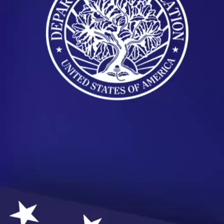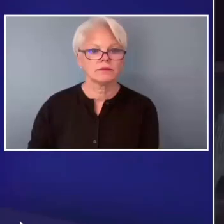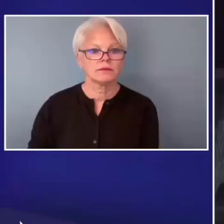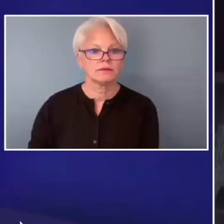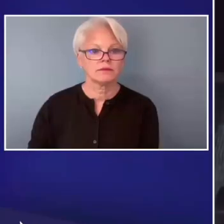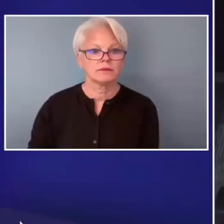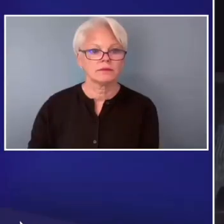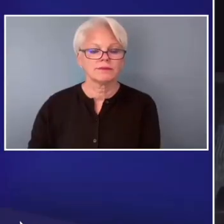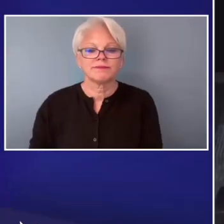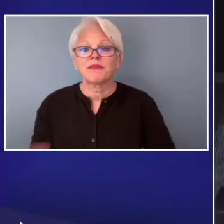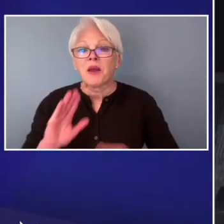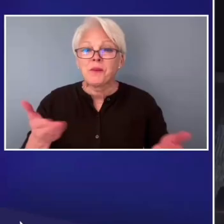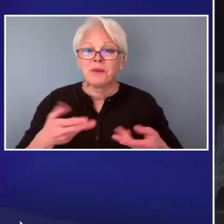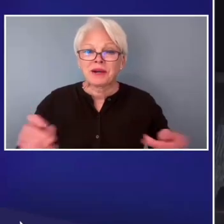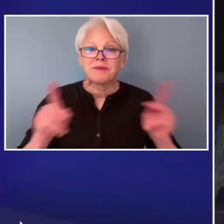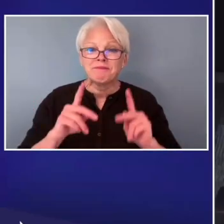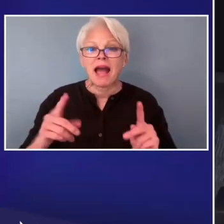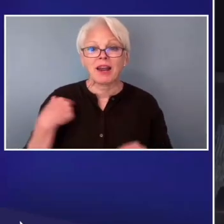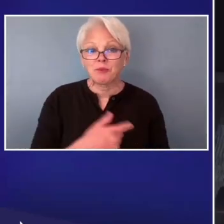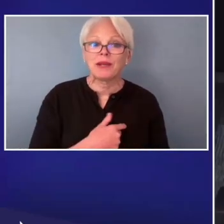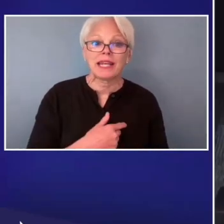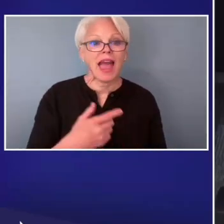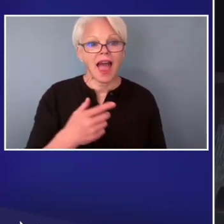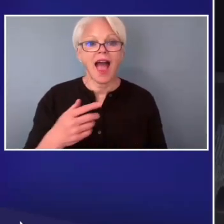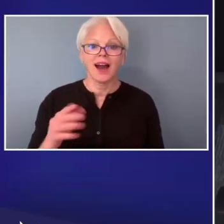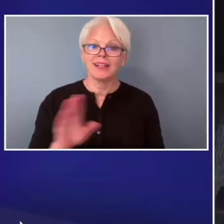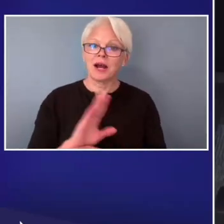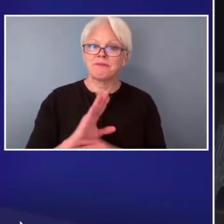Welcome back, everyone. We had a productive morning session, and I am expecting more of